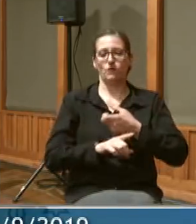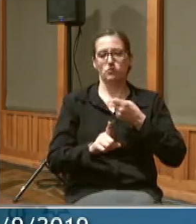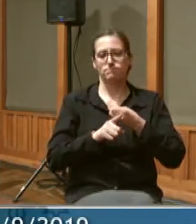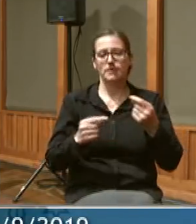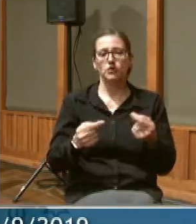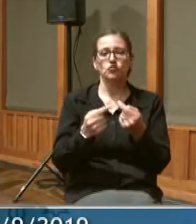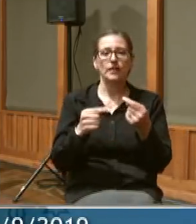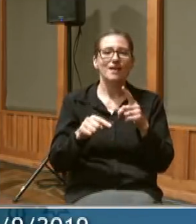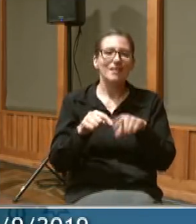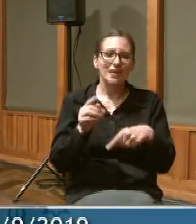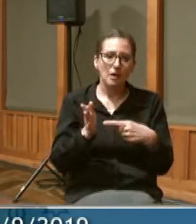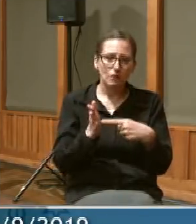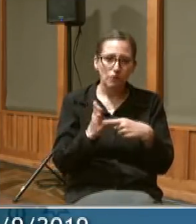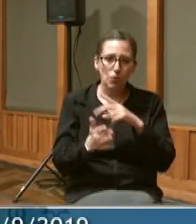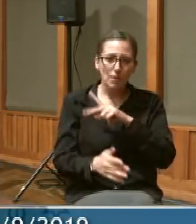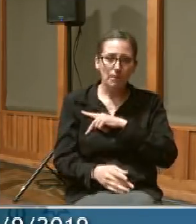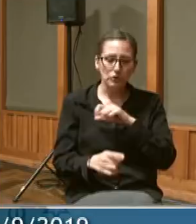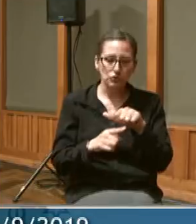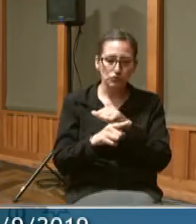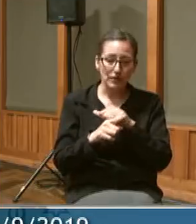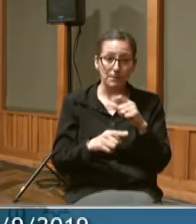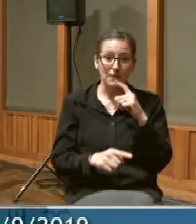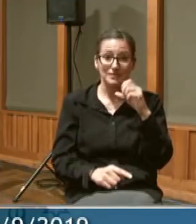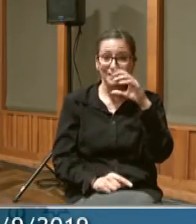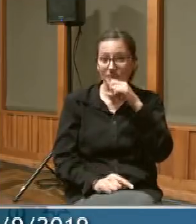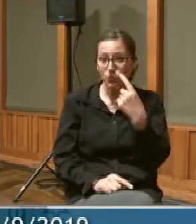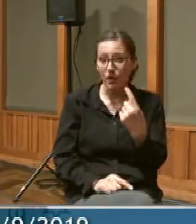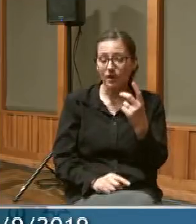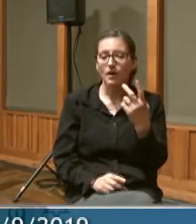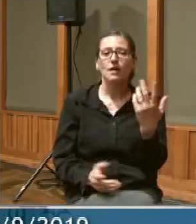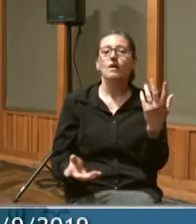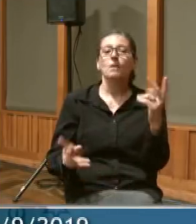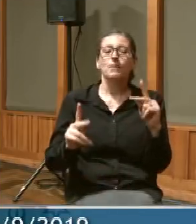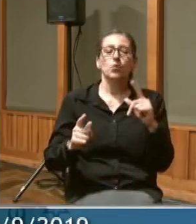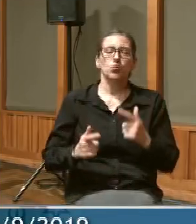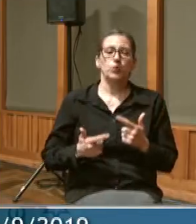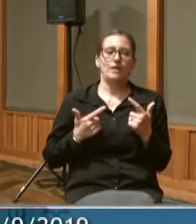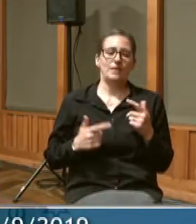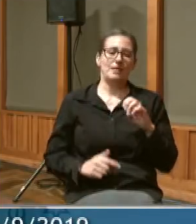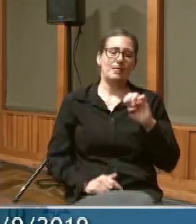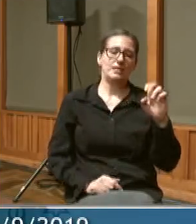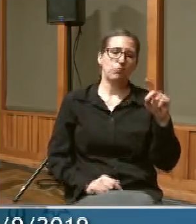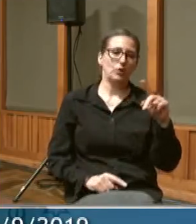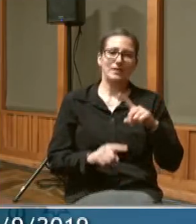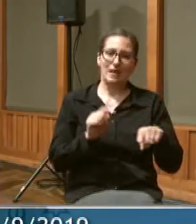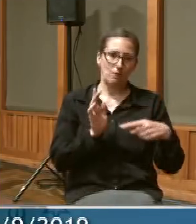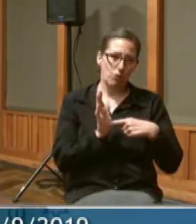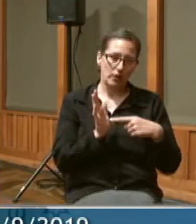MONTH OF PROGRAMMING. GET THEM INTRODUCED TO EXPER SIZE, BACK FROM INJURY. THESE ARE PEOPLE WHO CAN'T